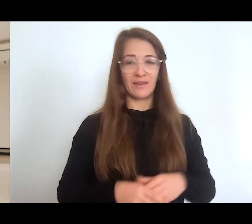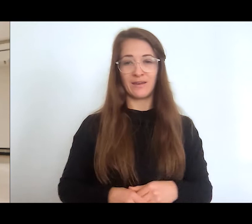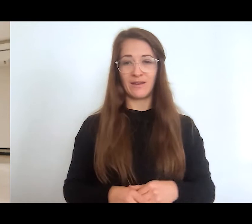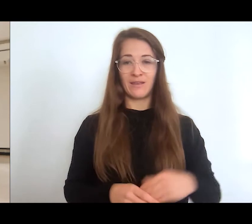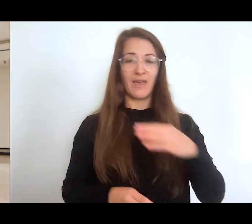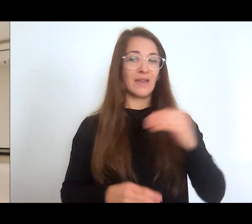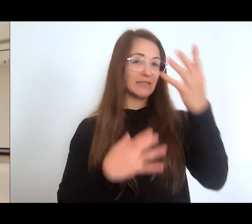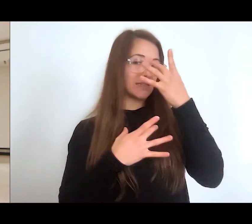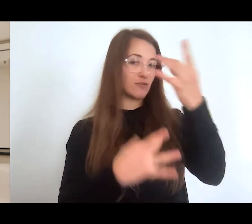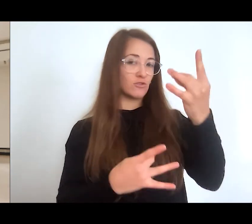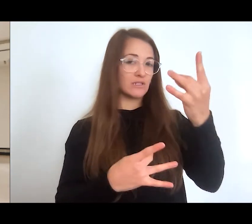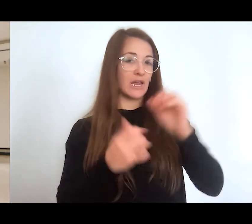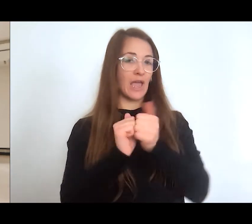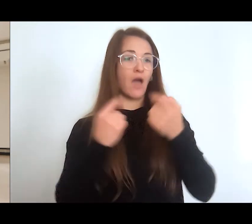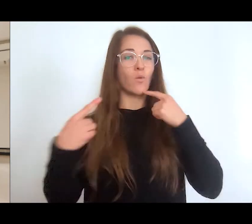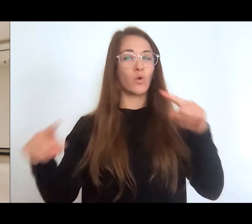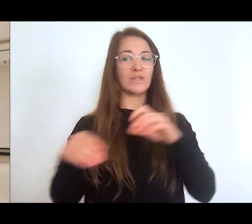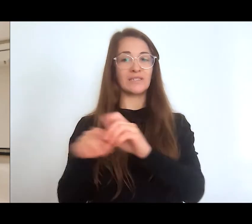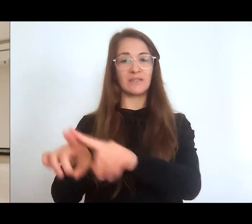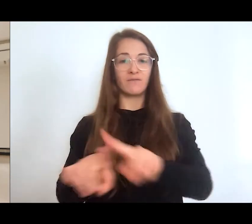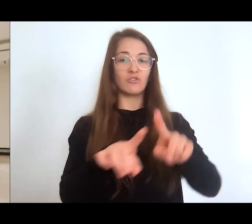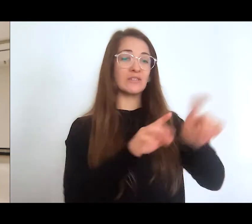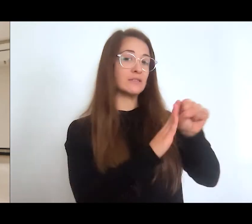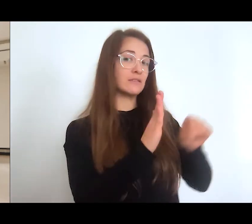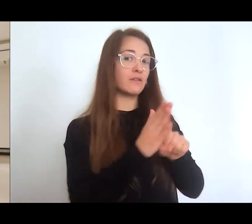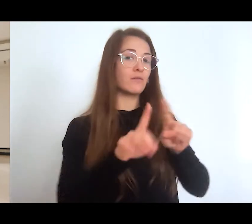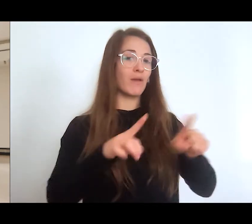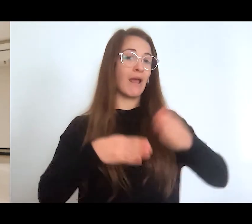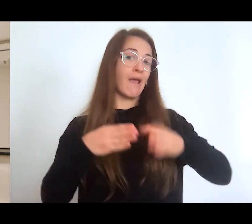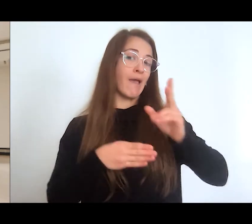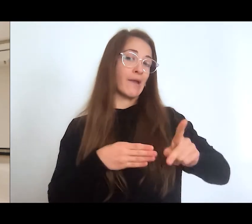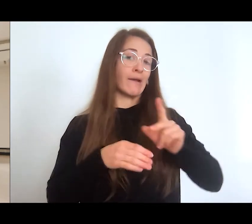ONE PAY CAN WHAT YOU CAN. IT IS INTERESTING HOW THAT WORKS IN DIFFERENT STATES.